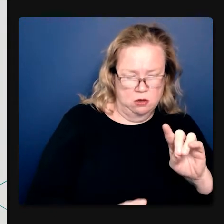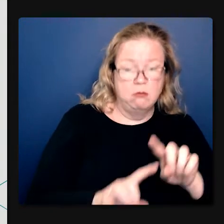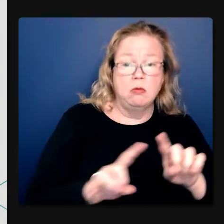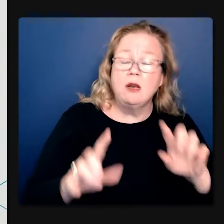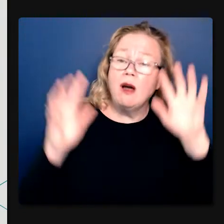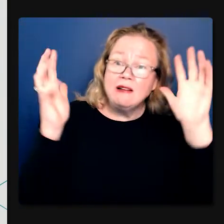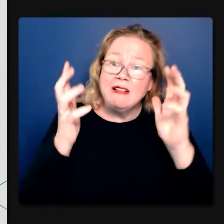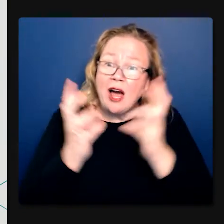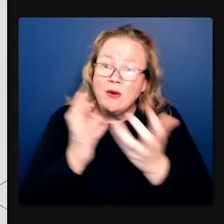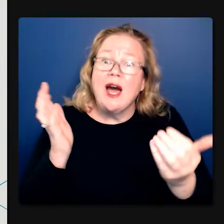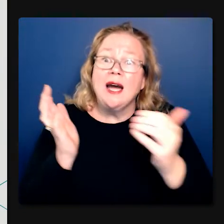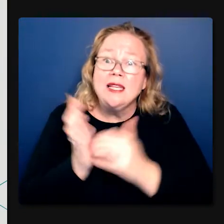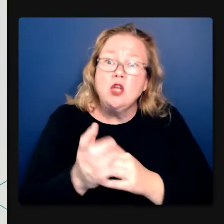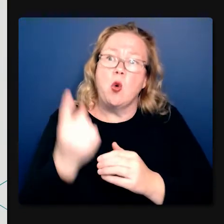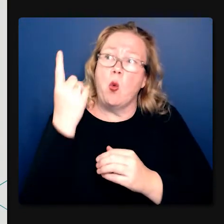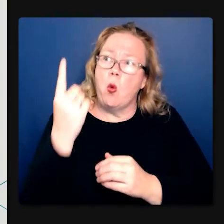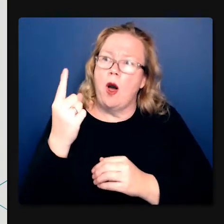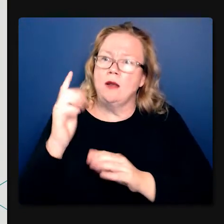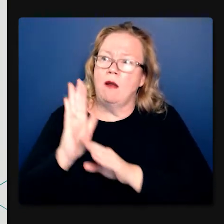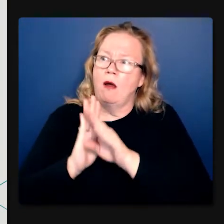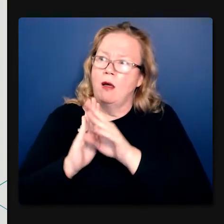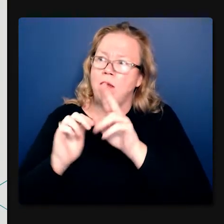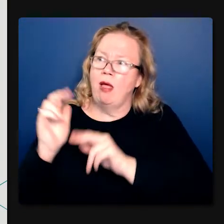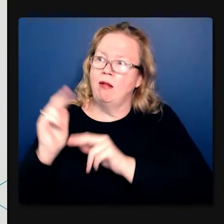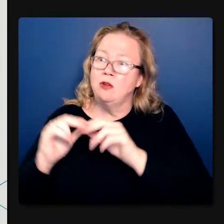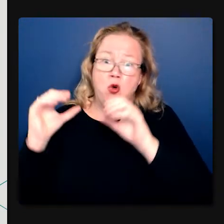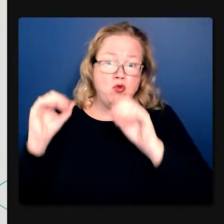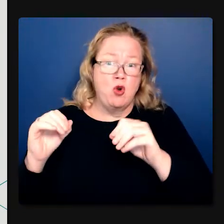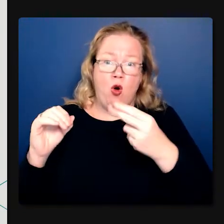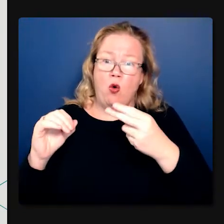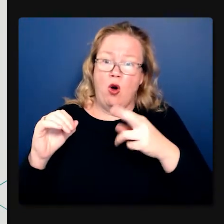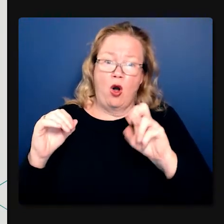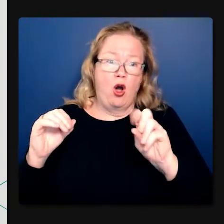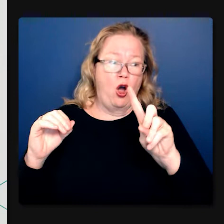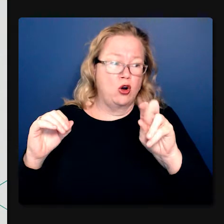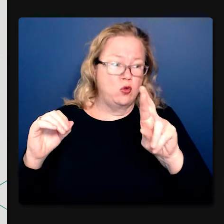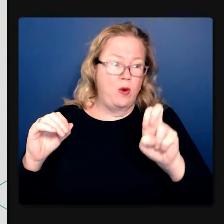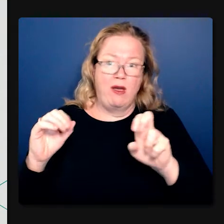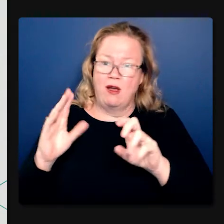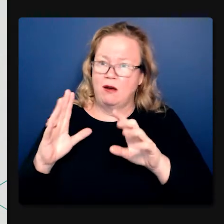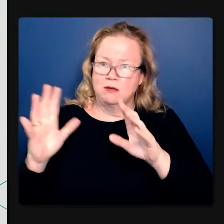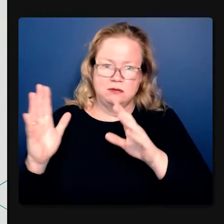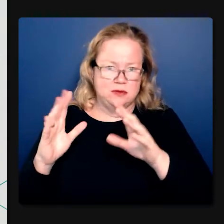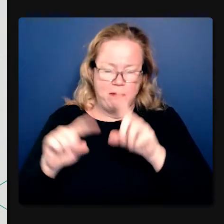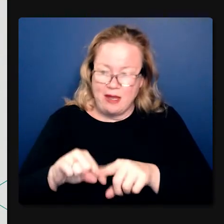With cloud, again, it's just the one build with no hardware dependencies or minimum spec needs.